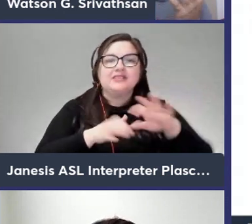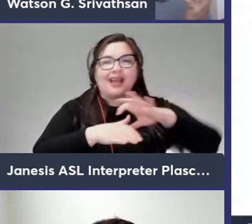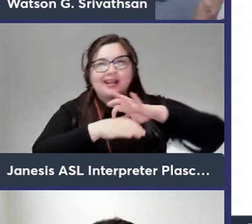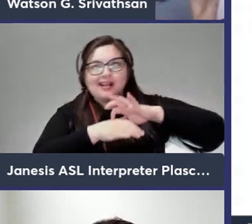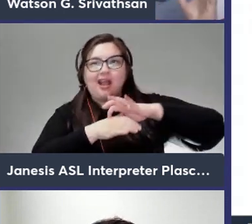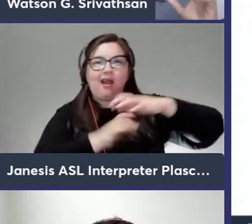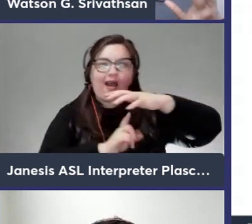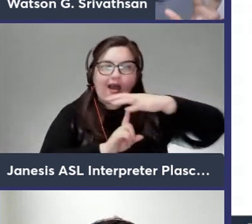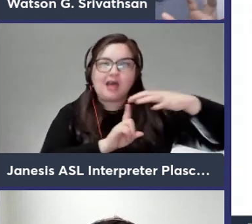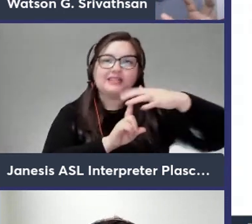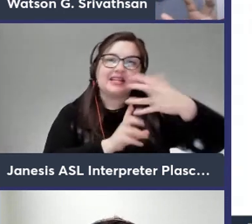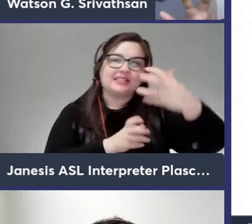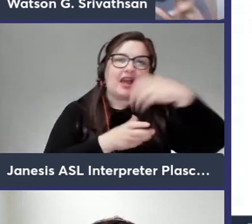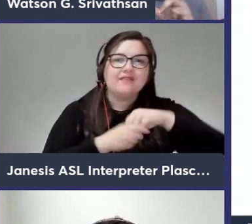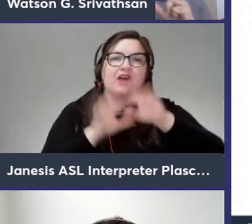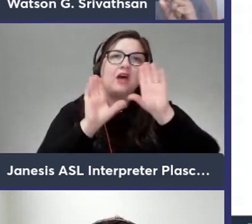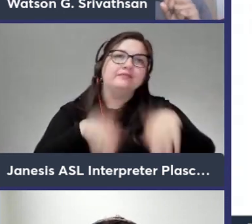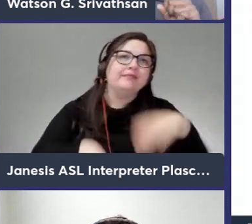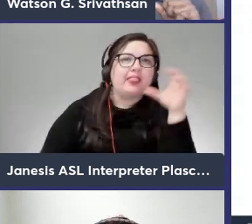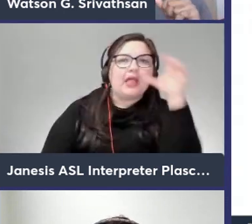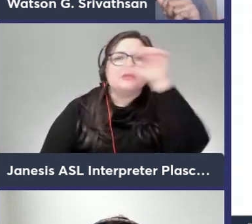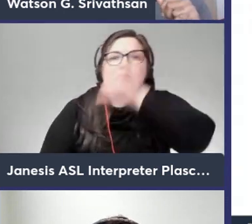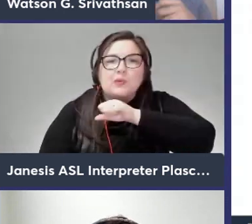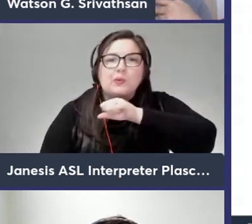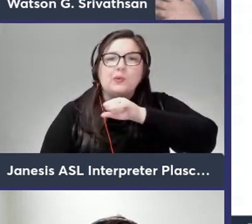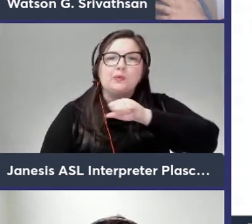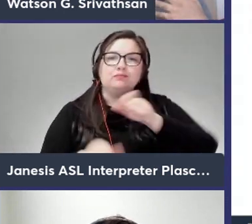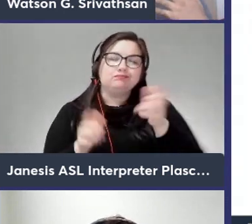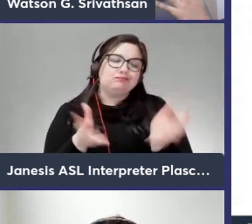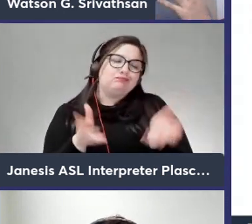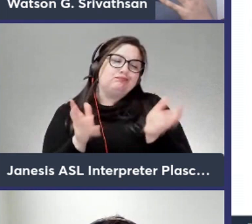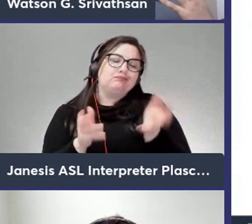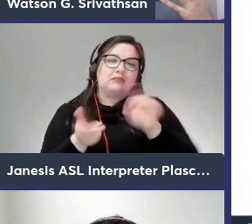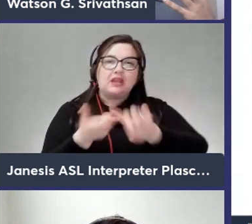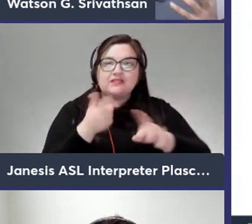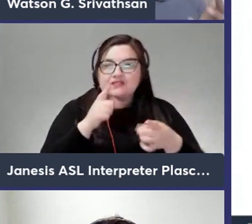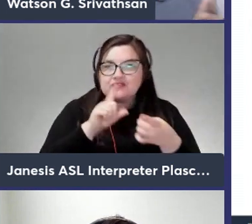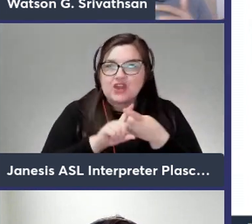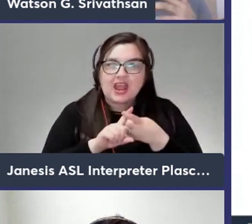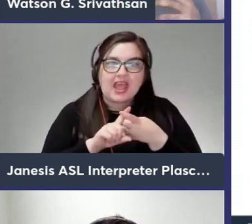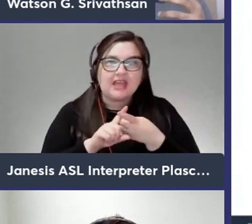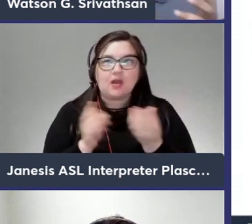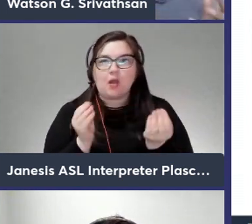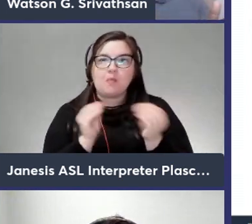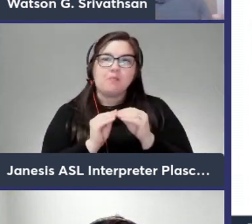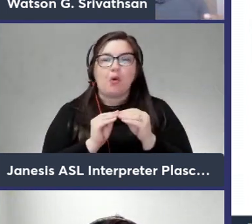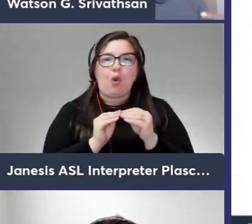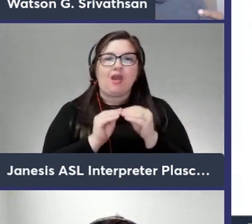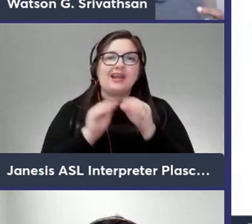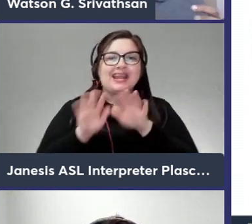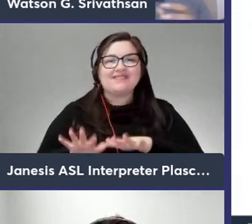Let's assume that you're talking to a friend. You wanna talk in a more informal context.